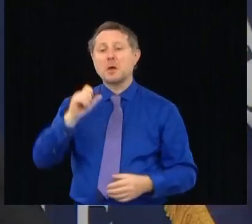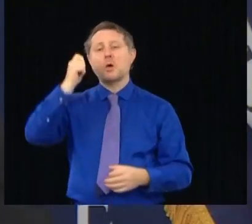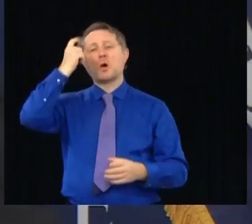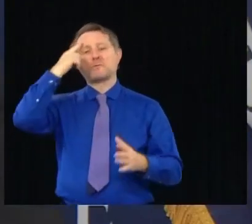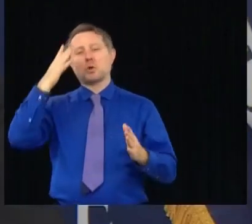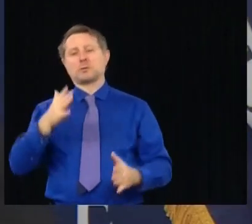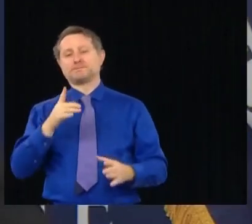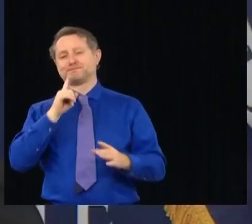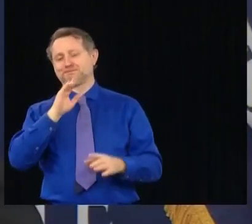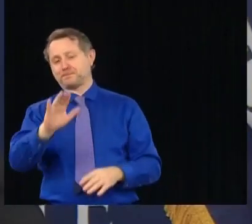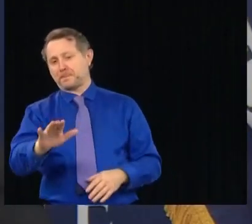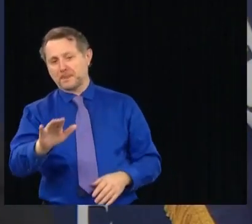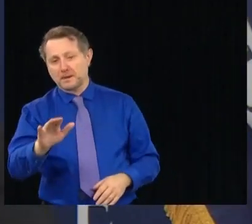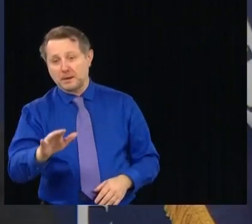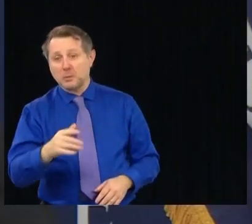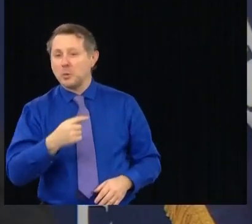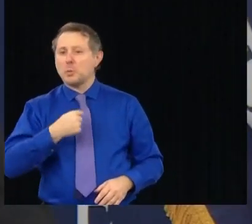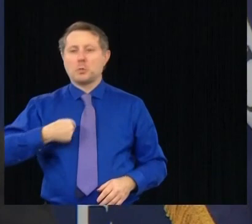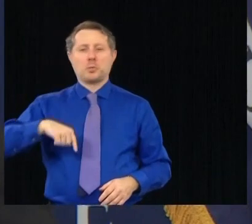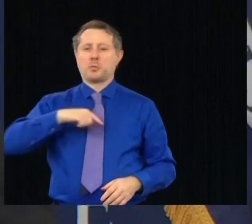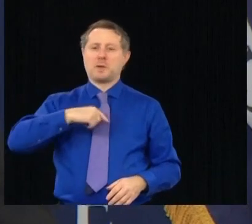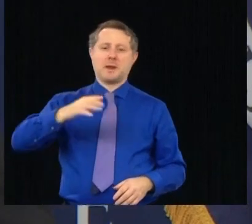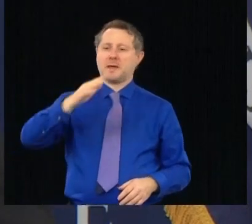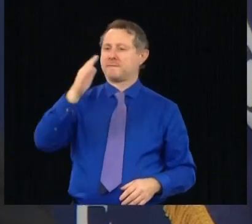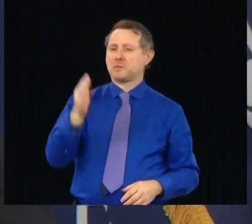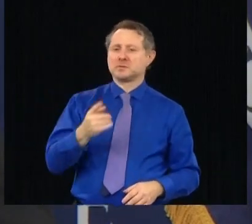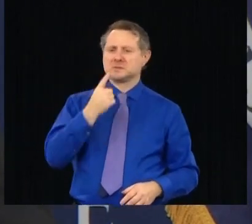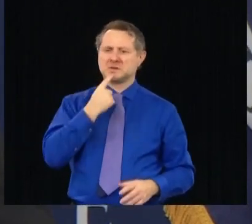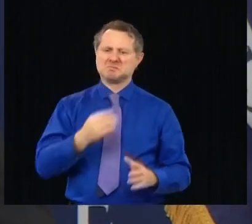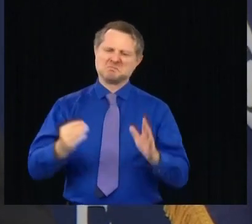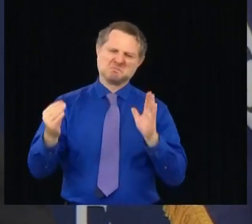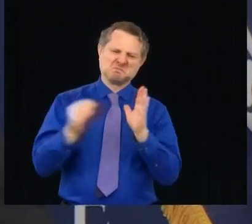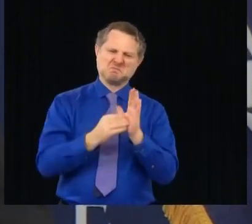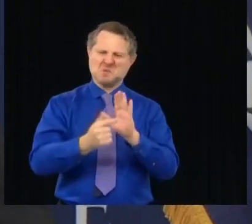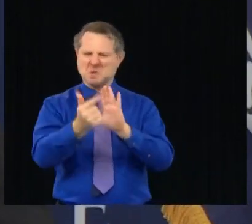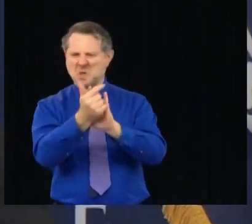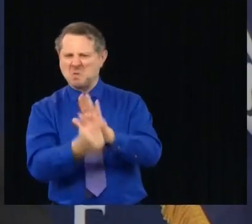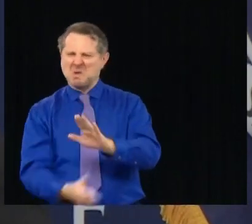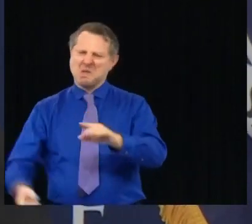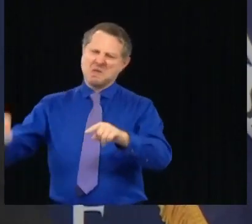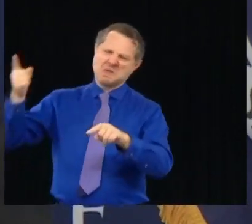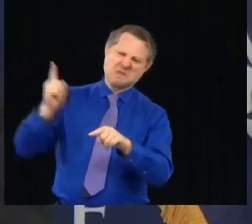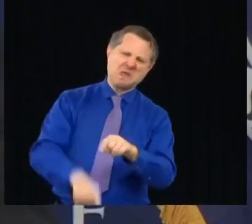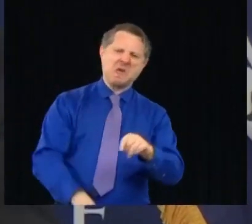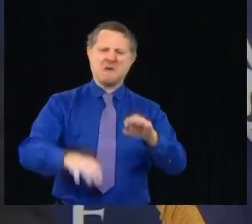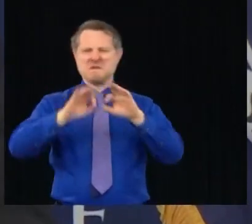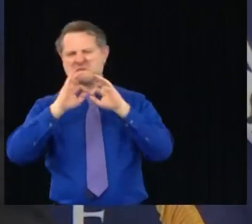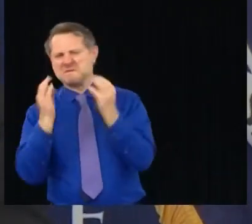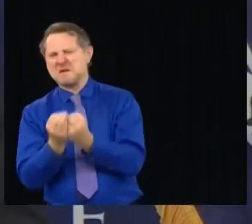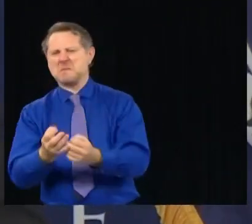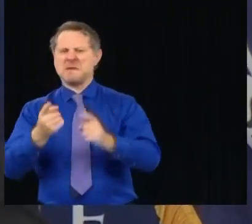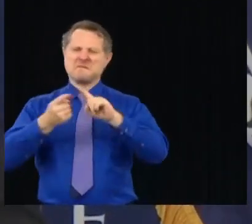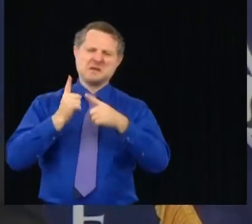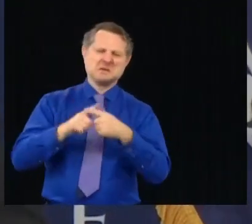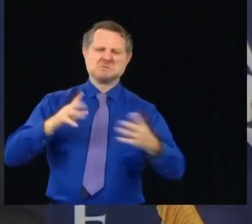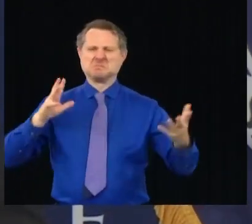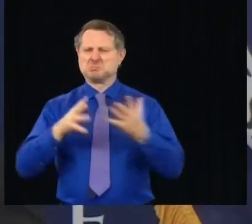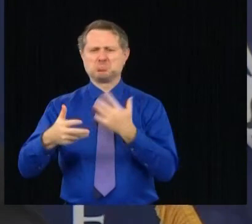Reporter: IT SEEMS LIKE A LOT OF PEOPLE ARE DESPERATE FOR SOCIAL INTERACTION.